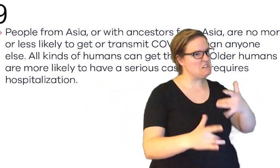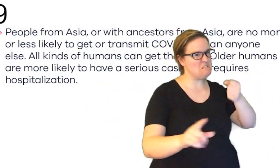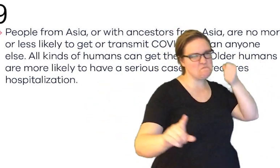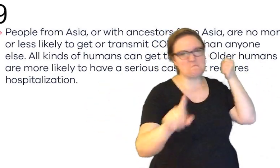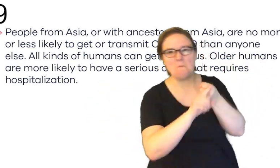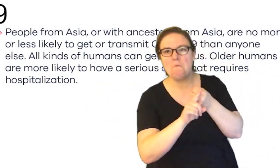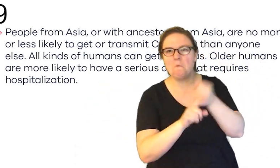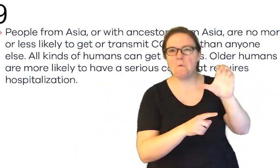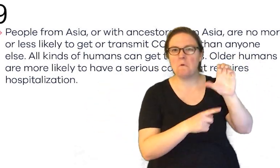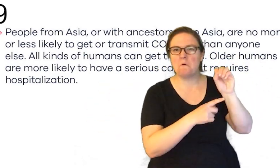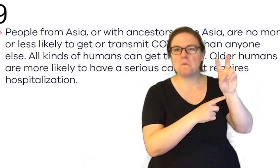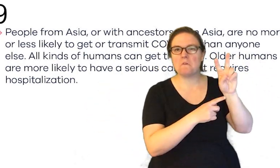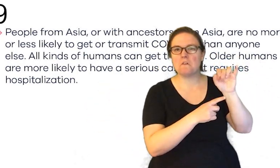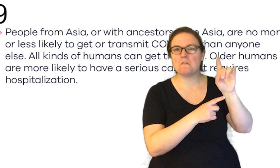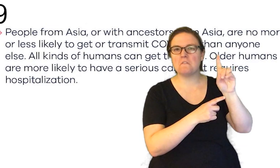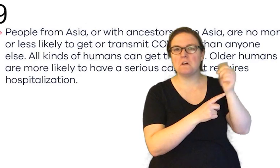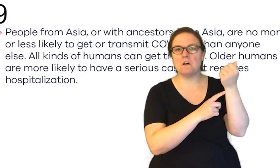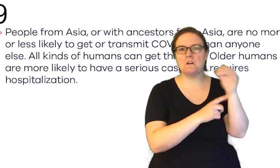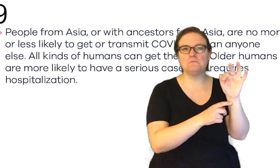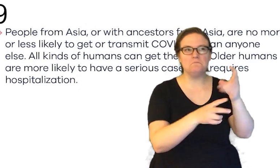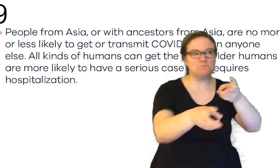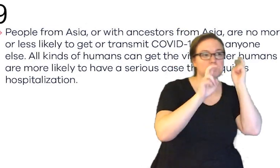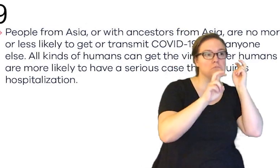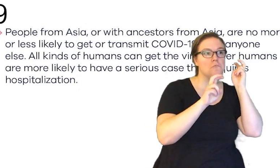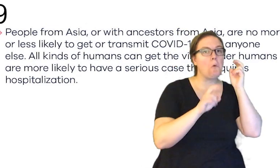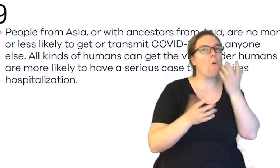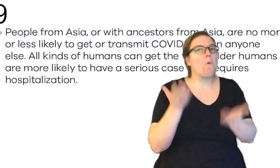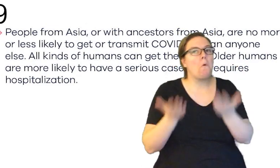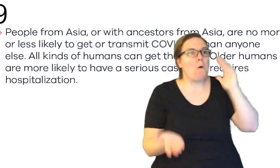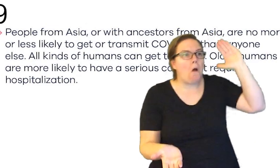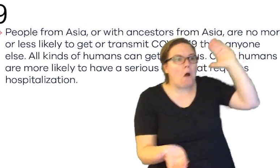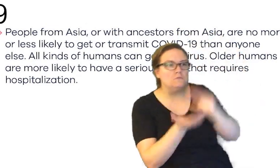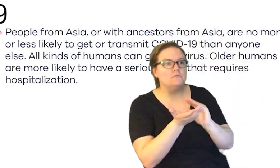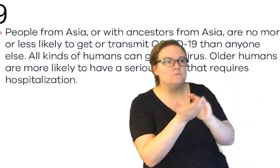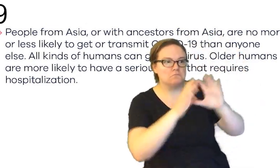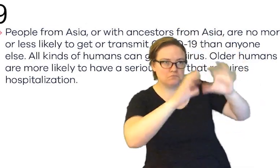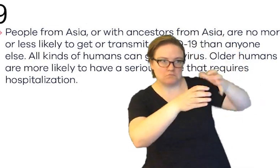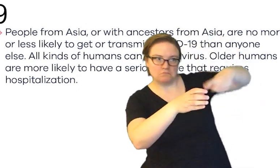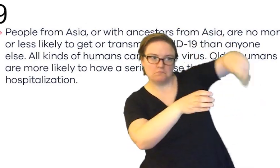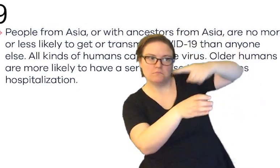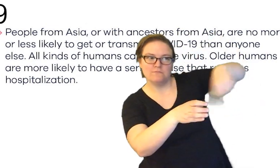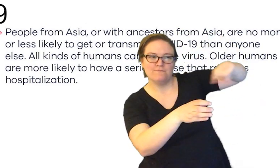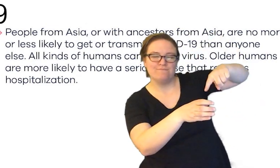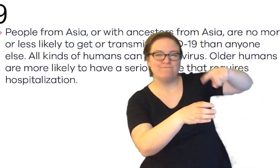or transmit COVID-19 than anyone else.